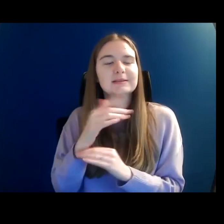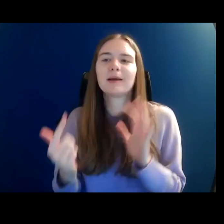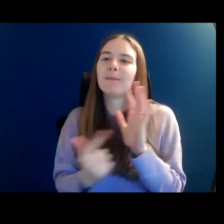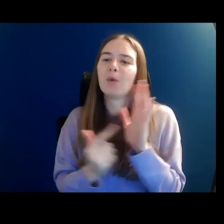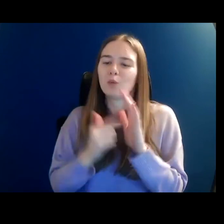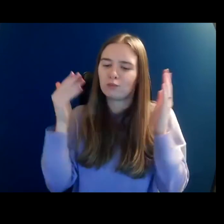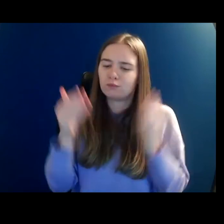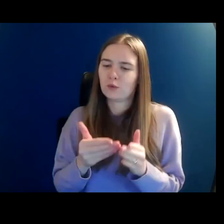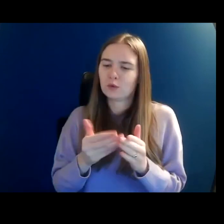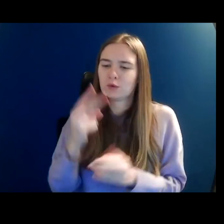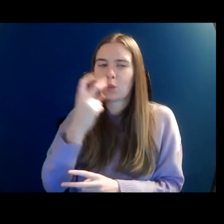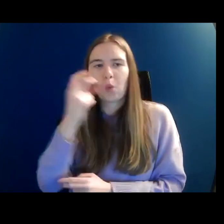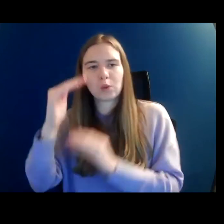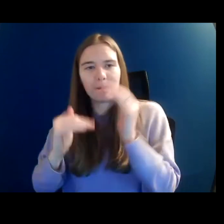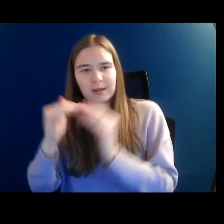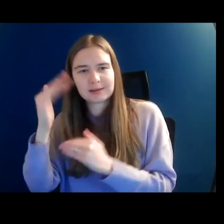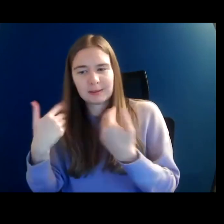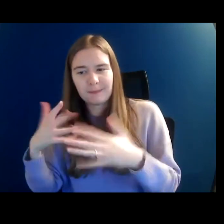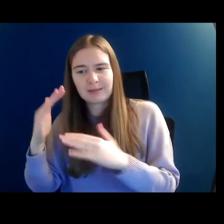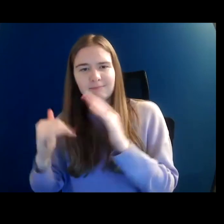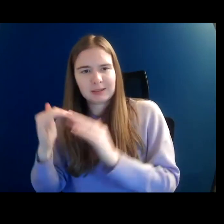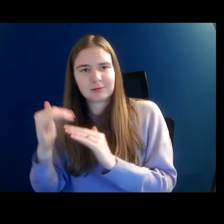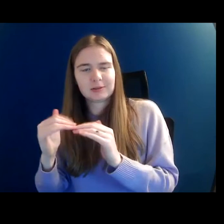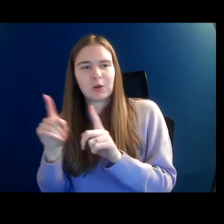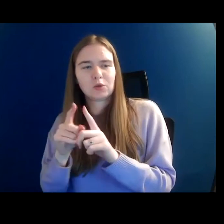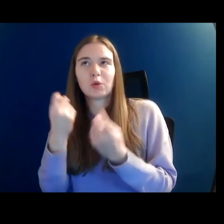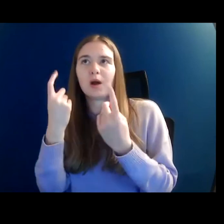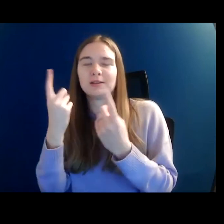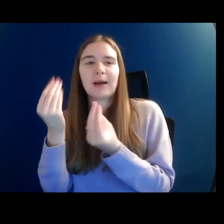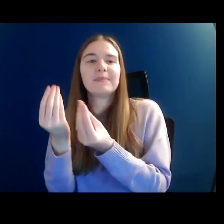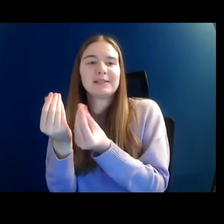to how older buildings were built and to understand the materials they were built from.